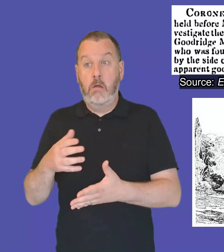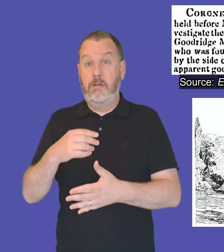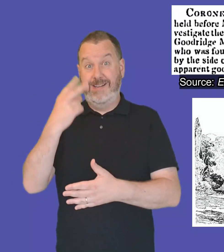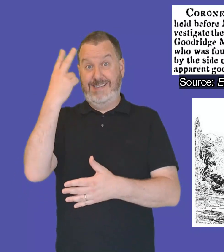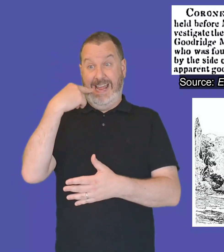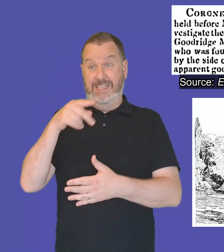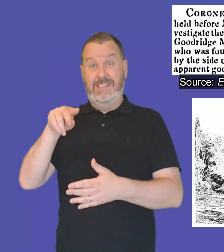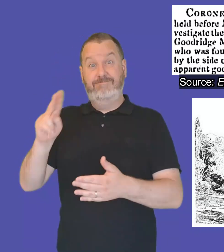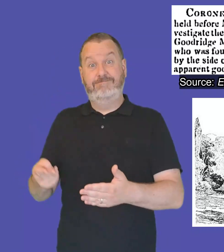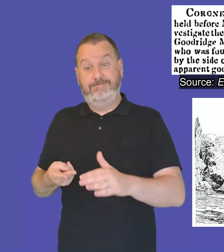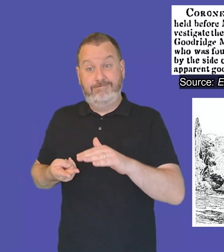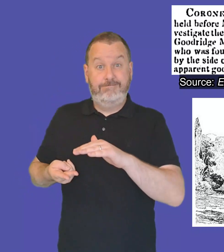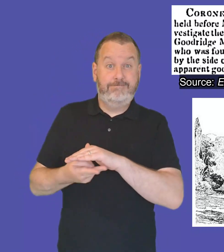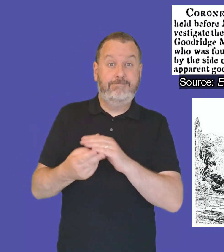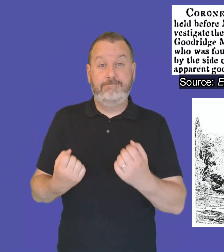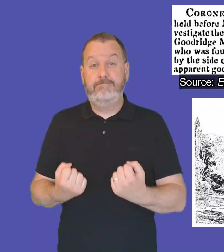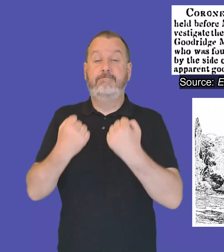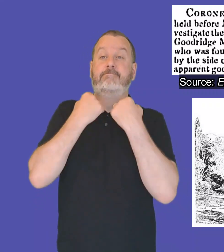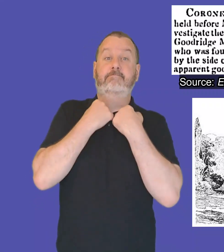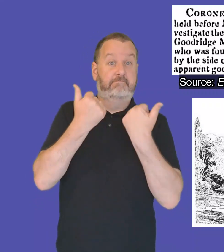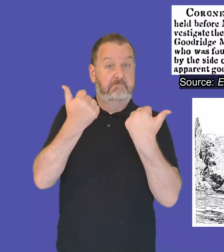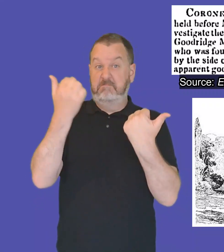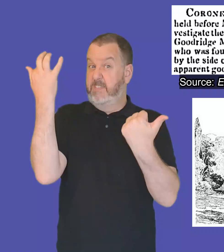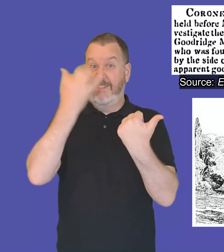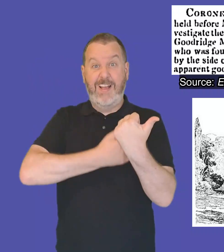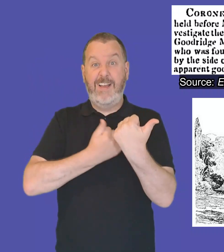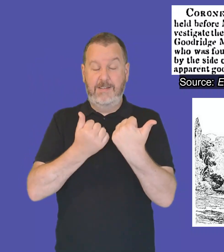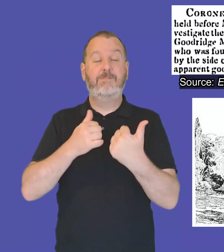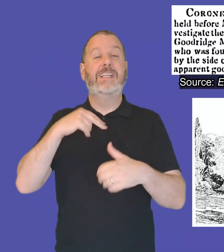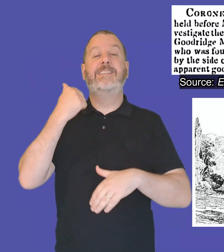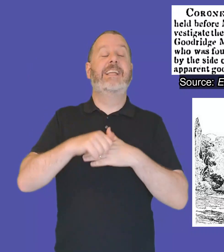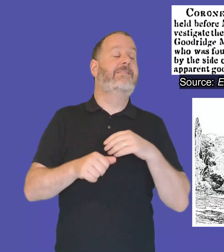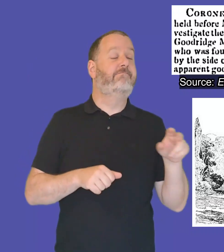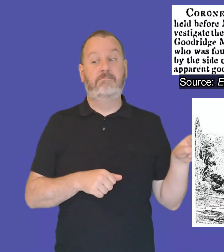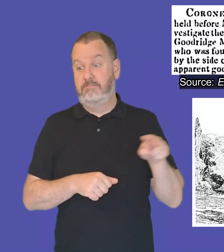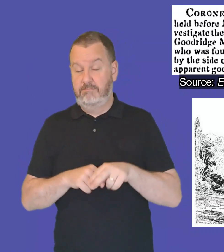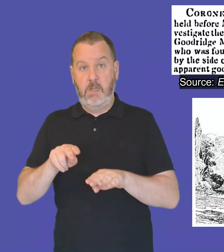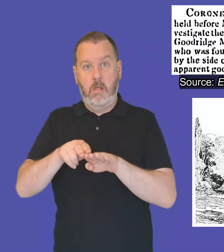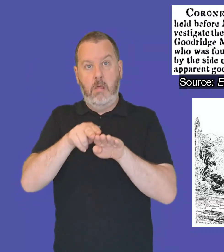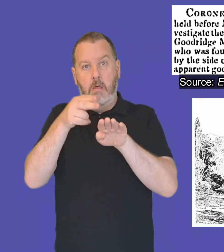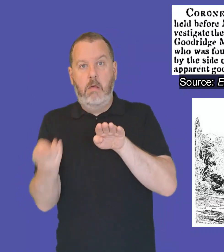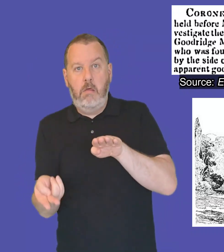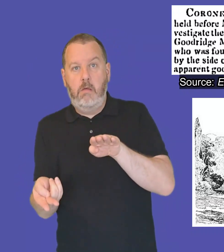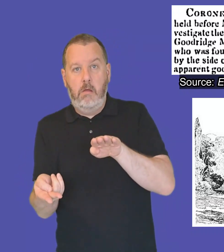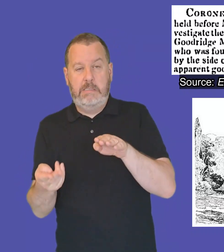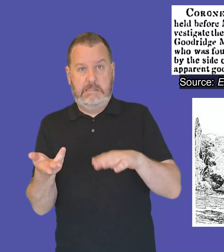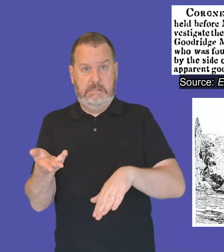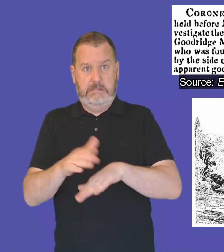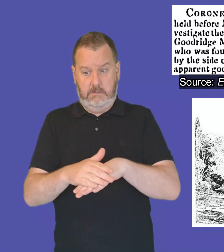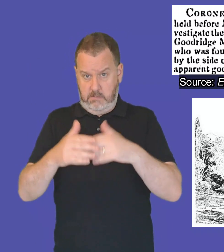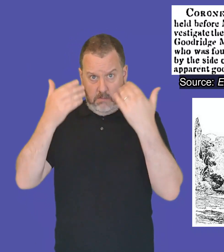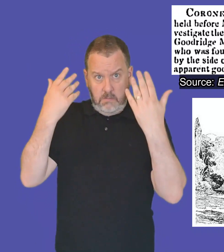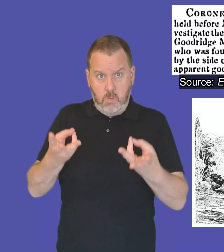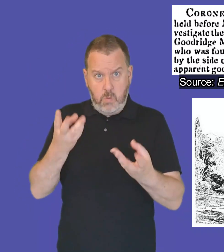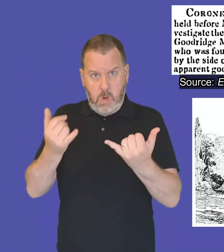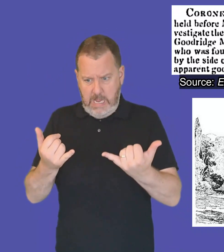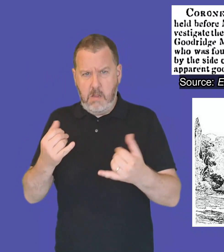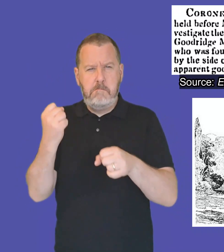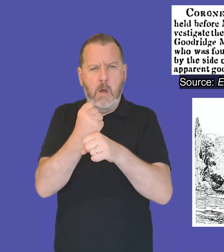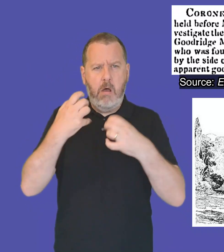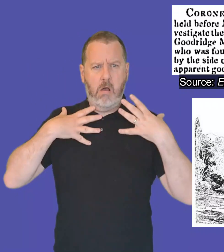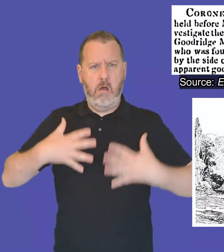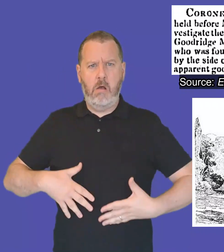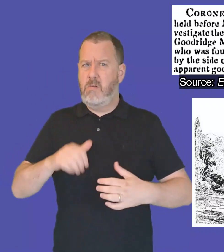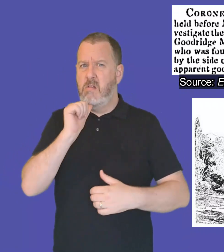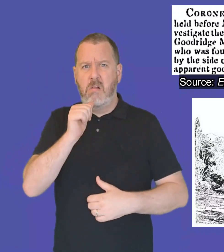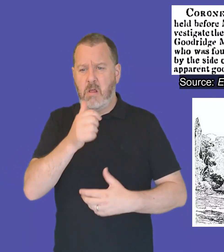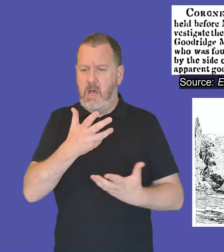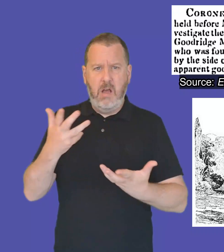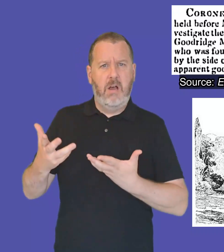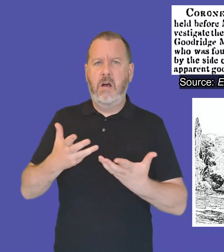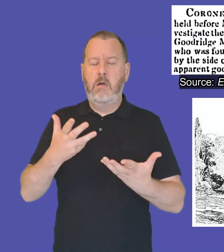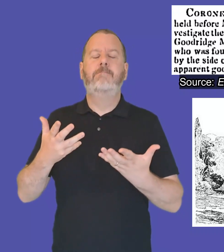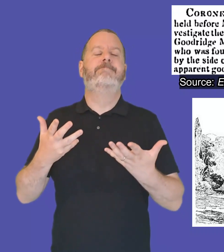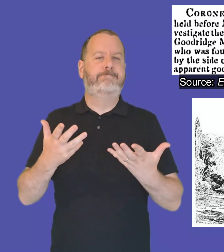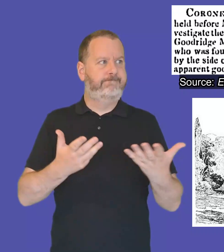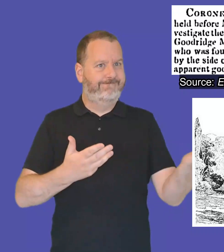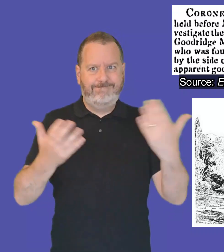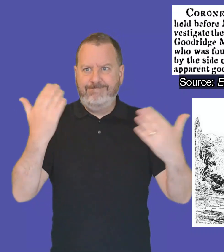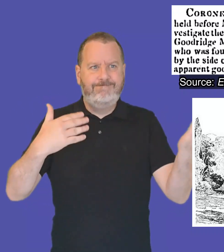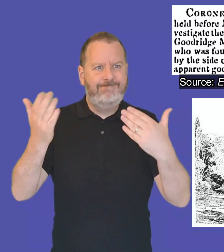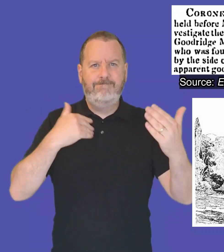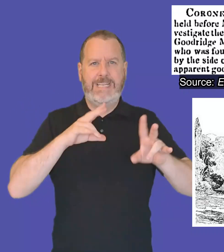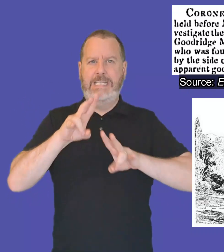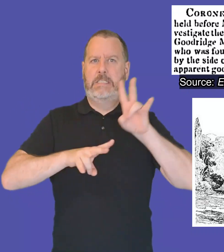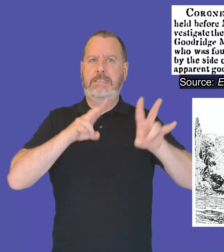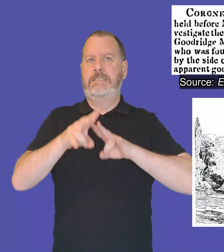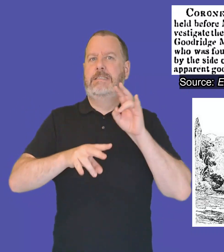despite his going to bed as normal with the other pupils the night before.